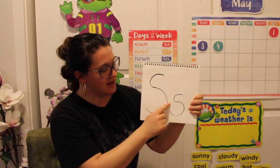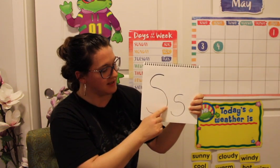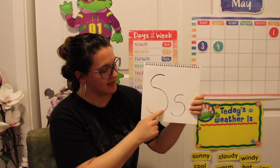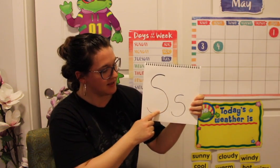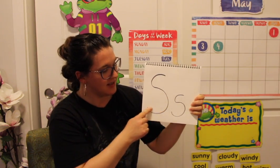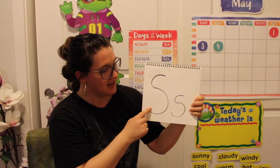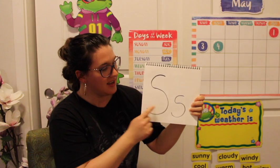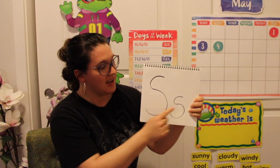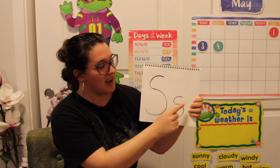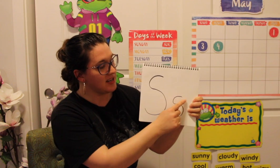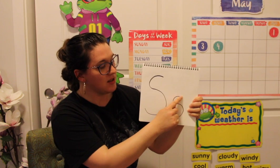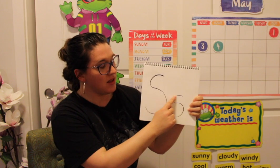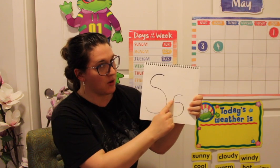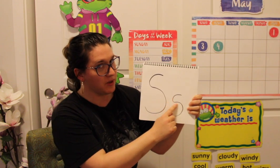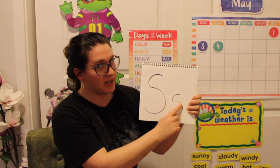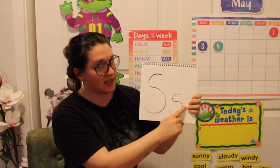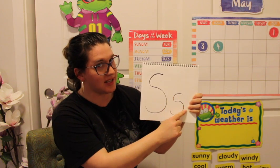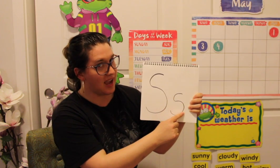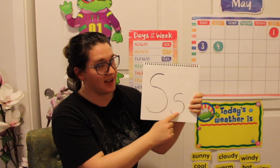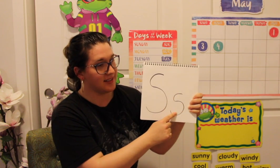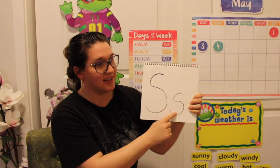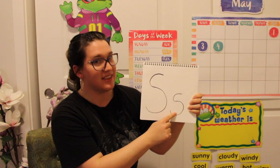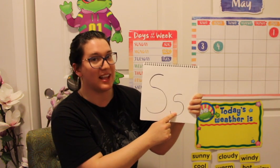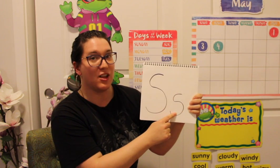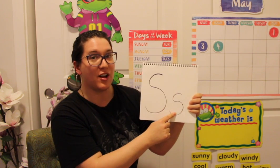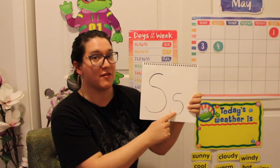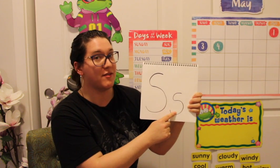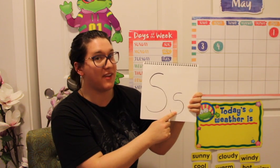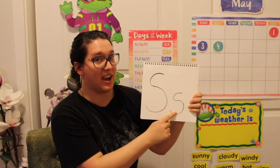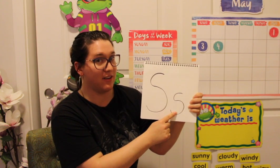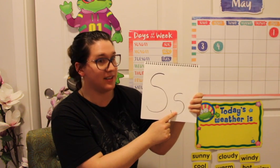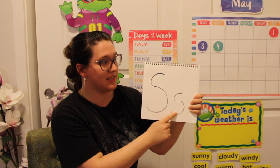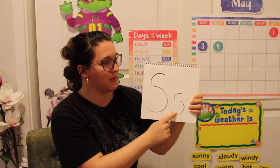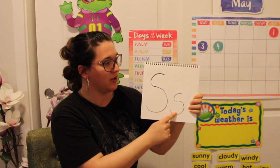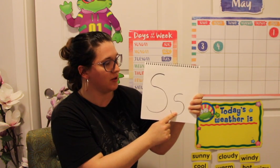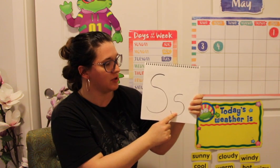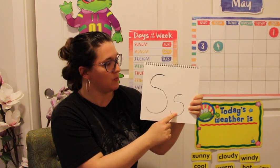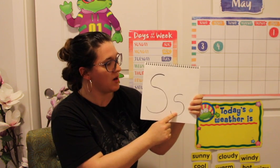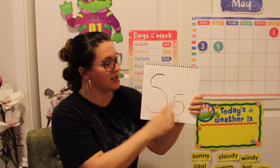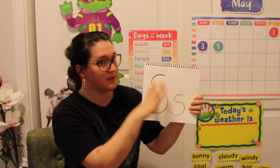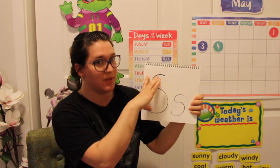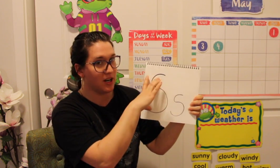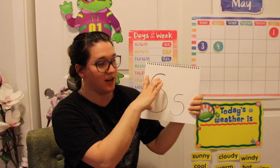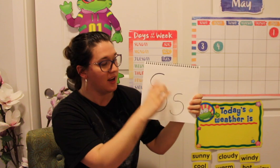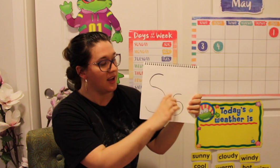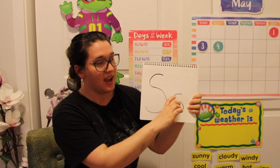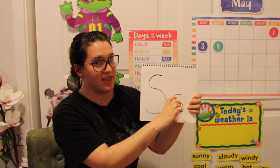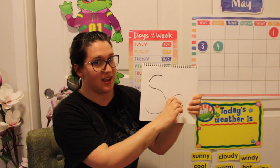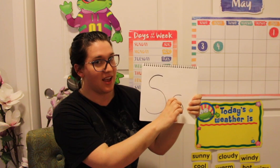and the lowercase "s" they look very similar just one is bigger and the other